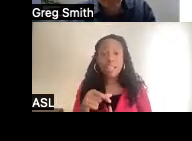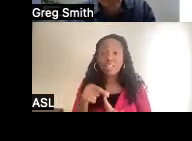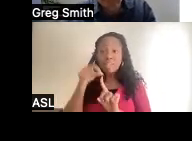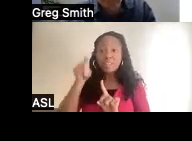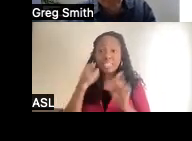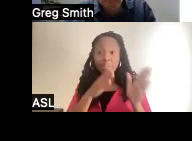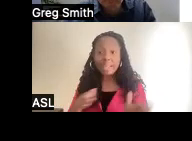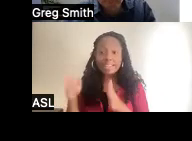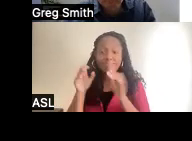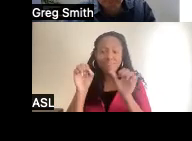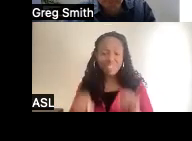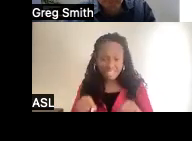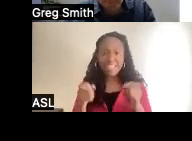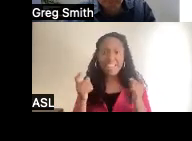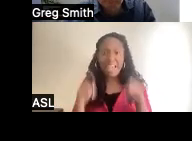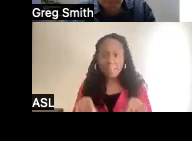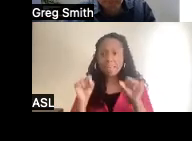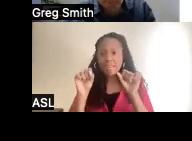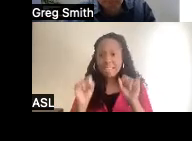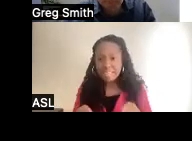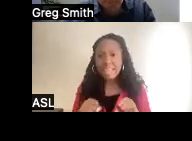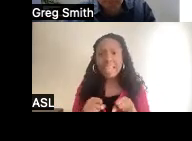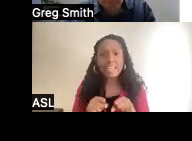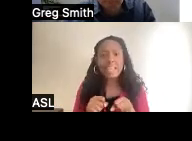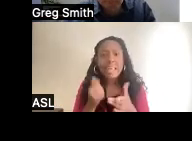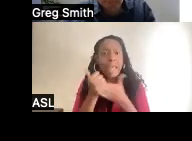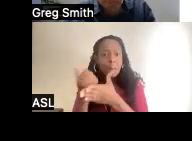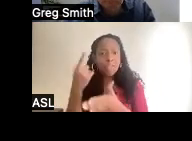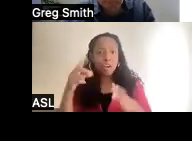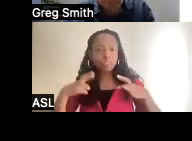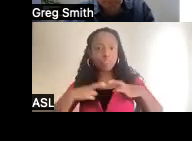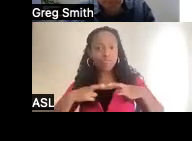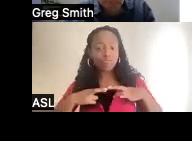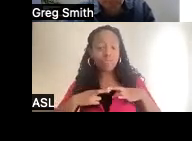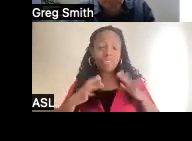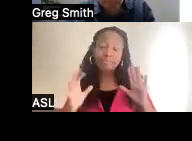happen right we can put all all of these things together it's not the easiest thing in the world